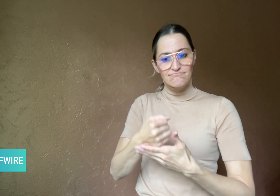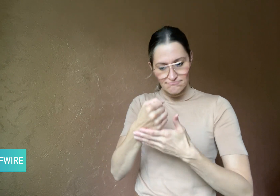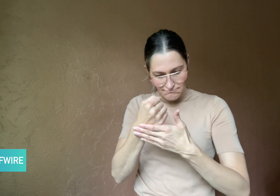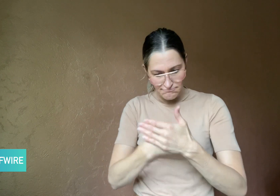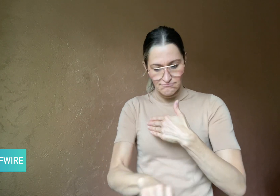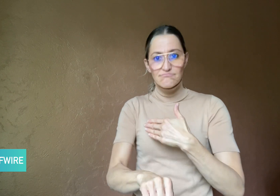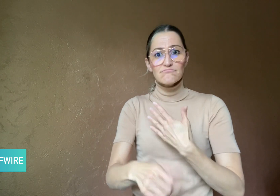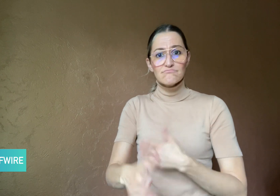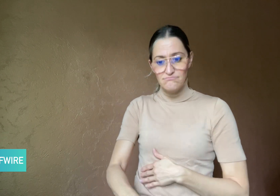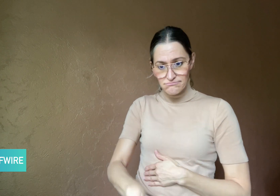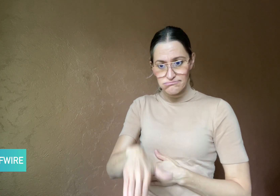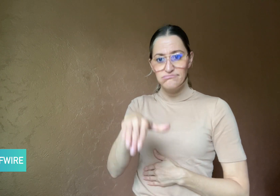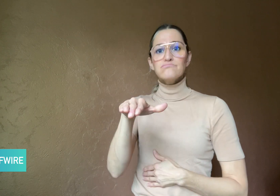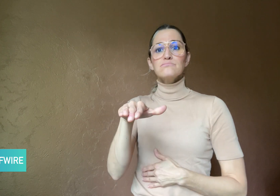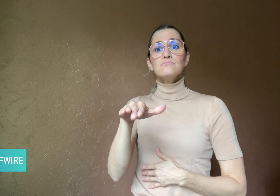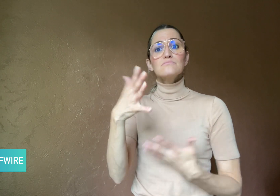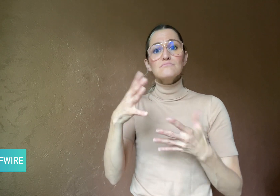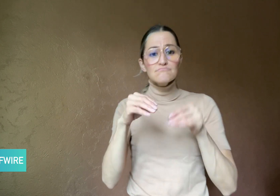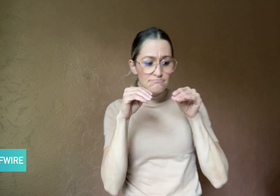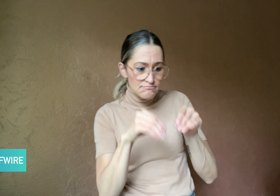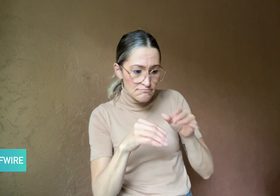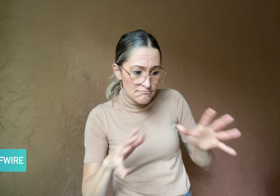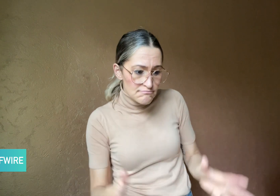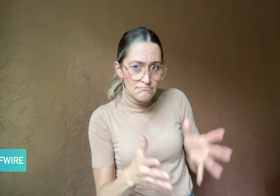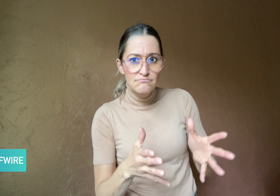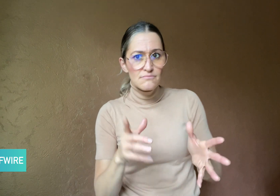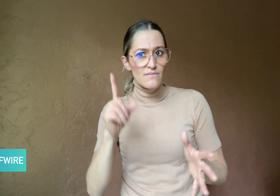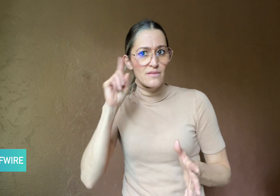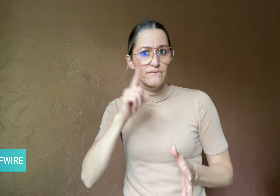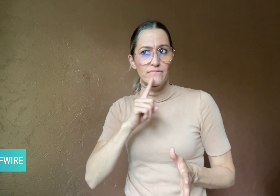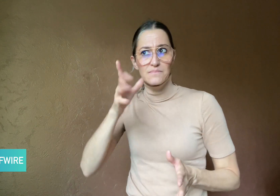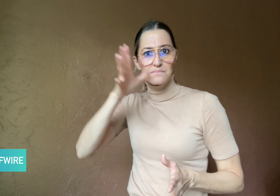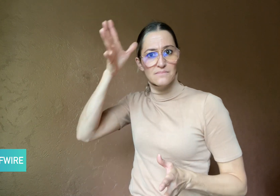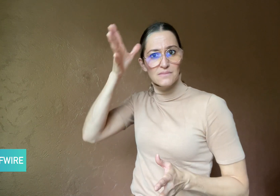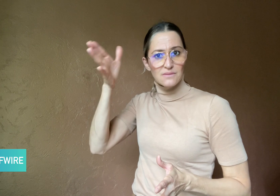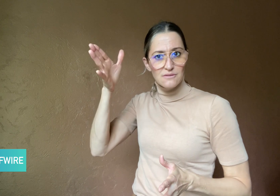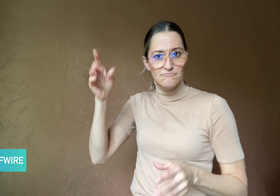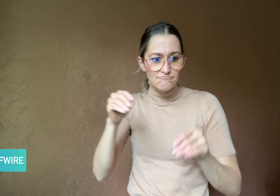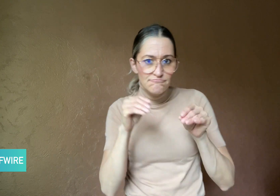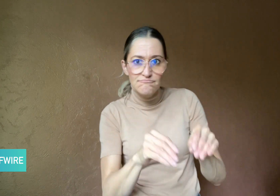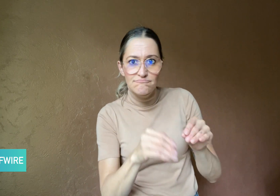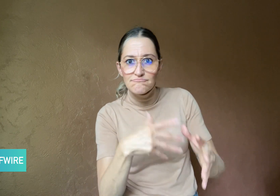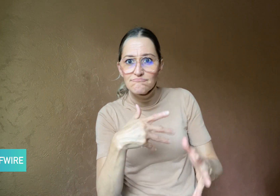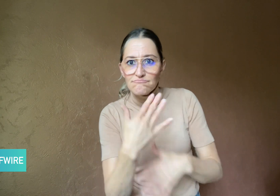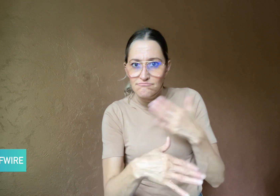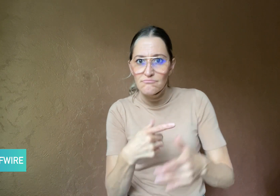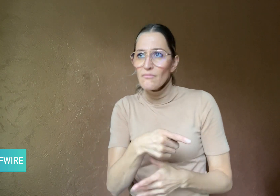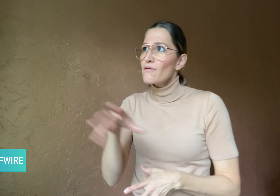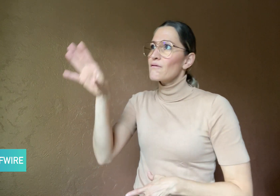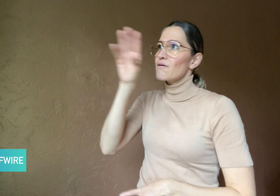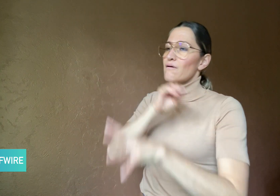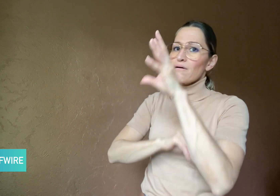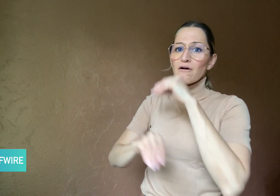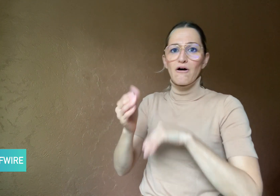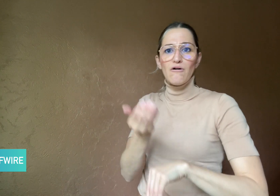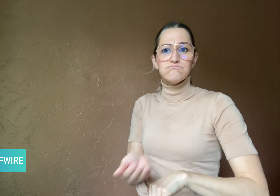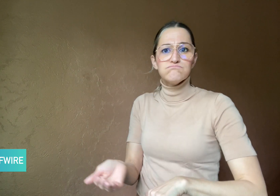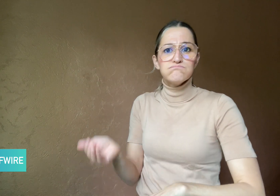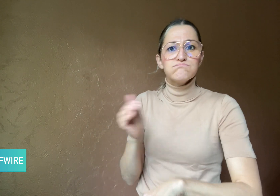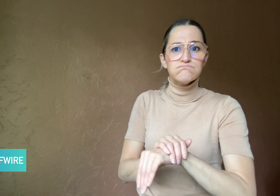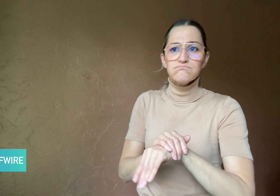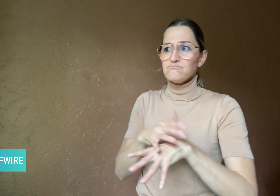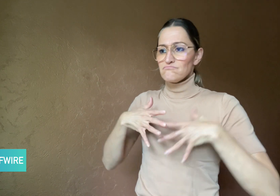by a Deaf parent and have skills such as sign language